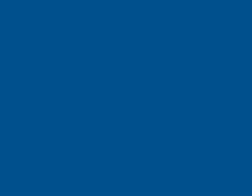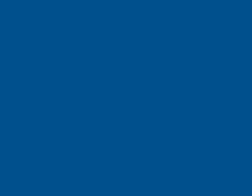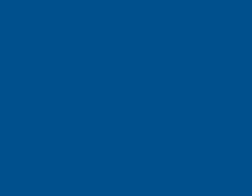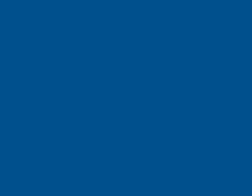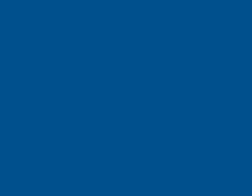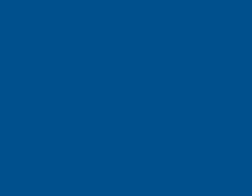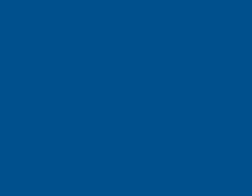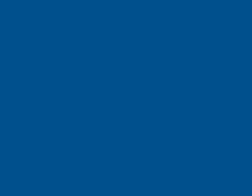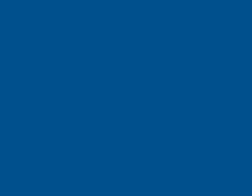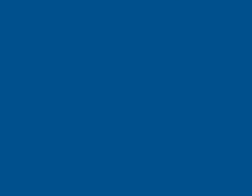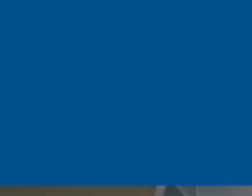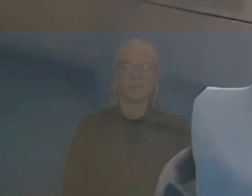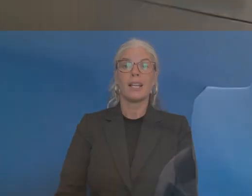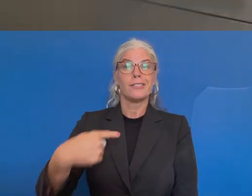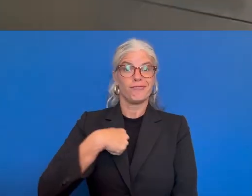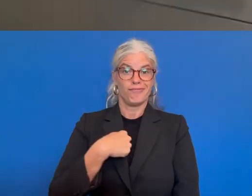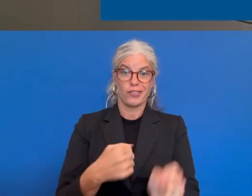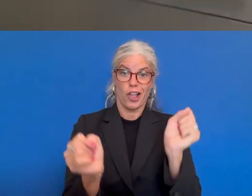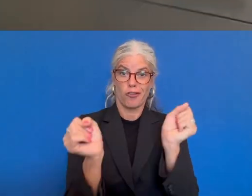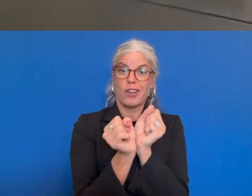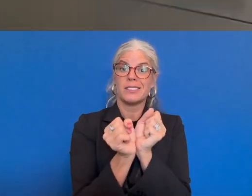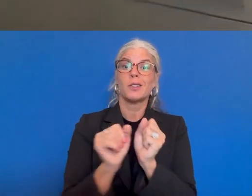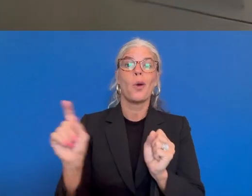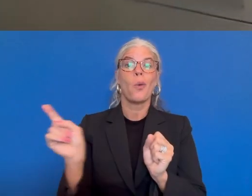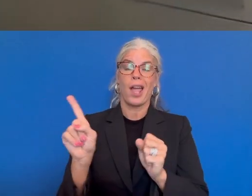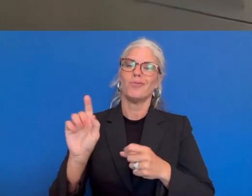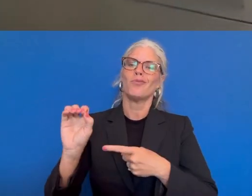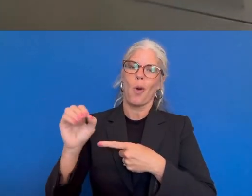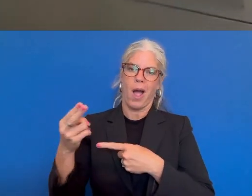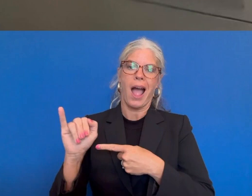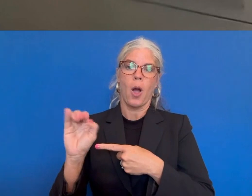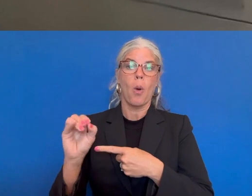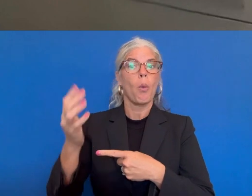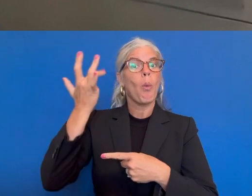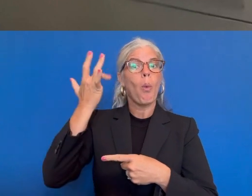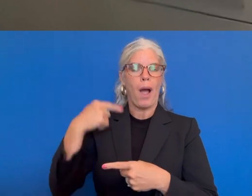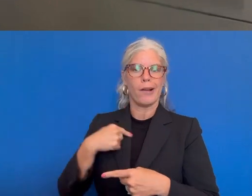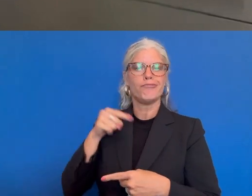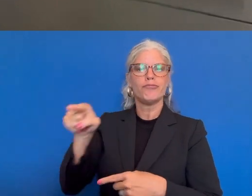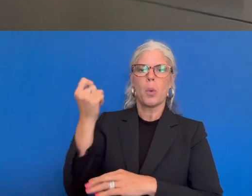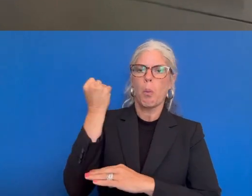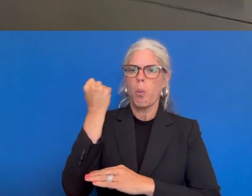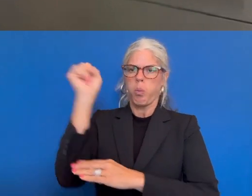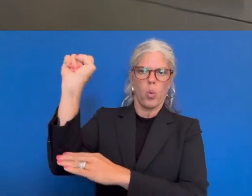I got arrested in Ohio for a protest we were doing,